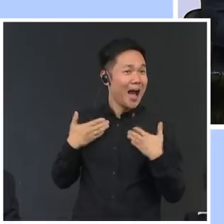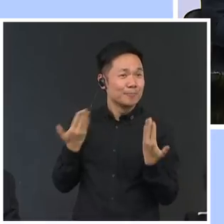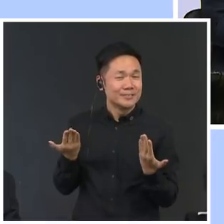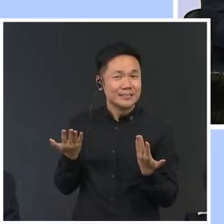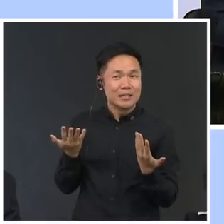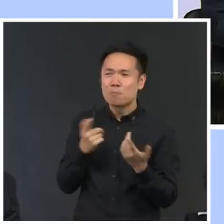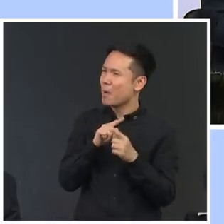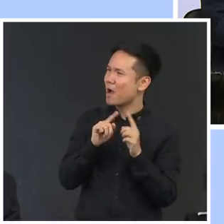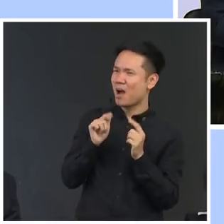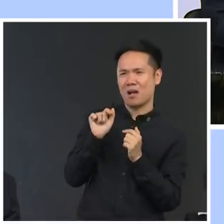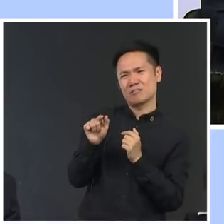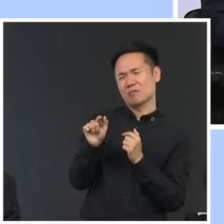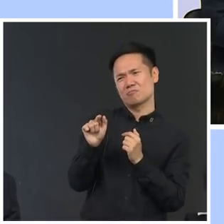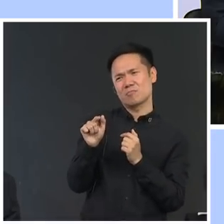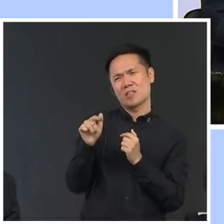was very happy.